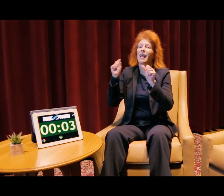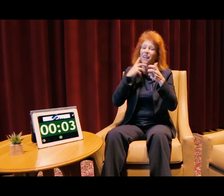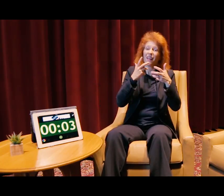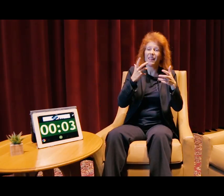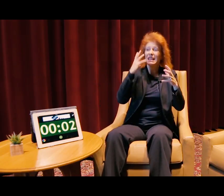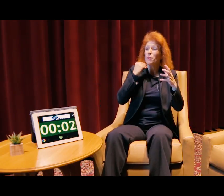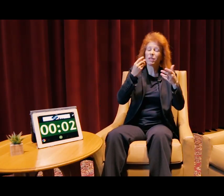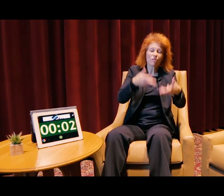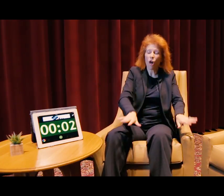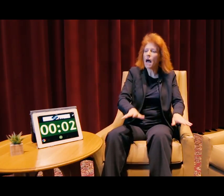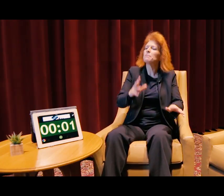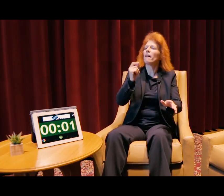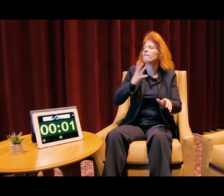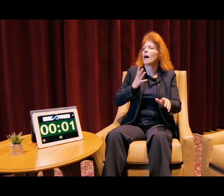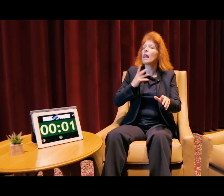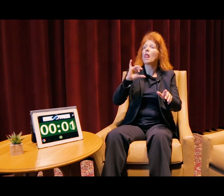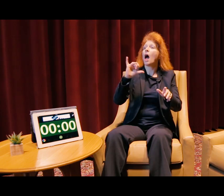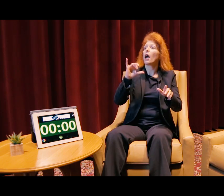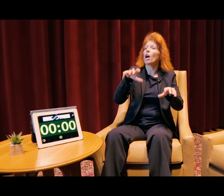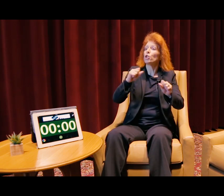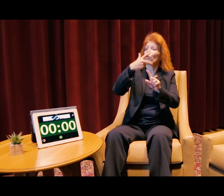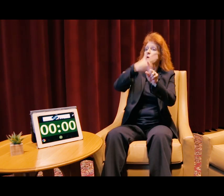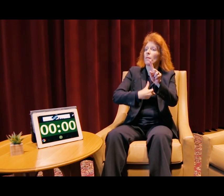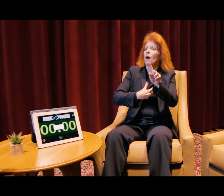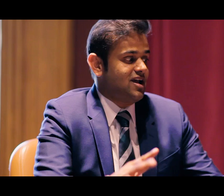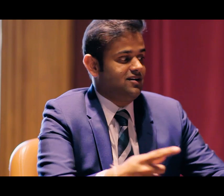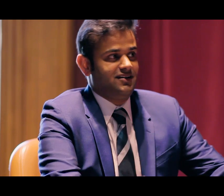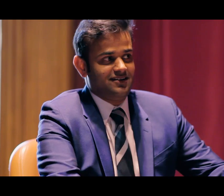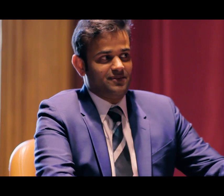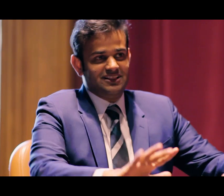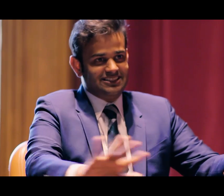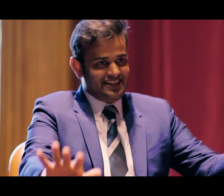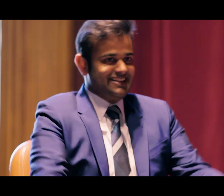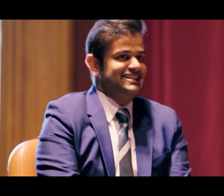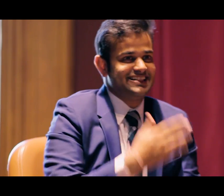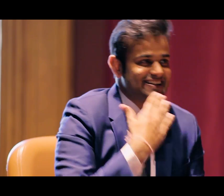In my 30s, I took a three-month sabbatical and traveled to Southeast Asia. Oh, I'm sorry, we're out of time. [Kim] That's okay.